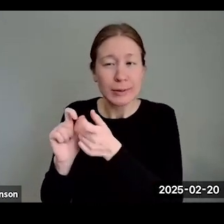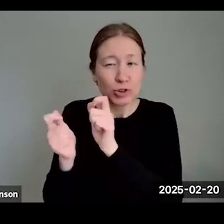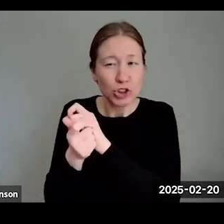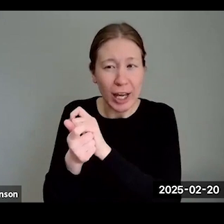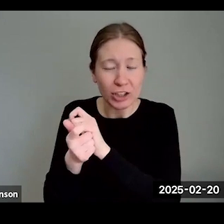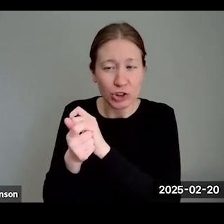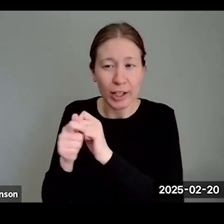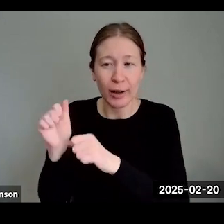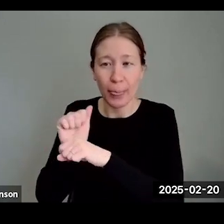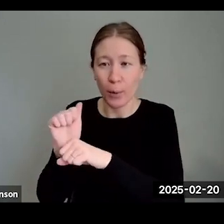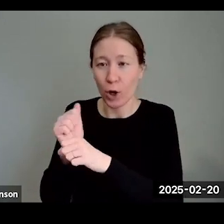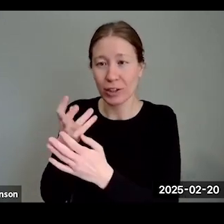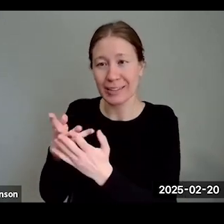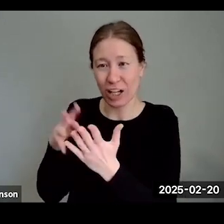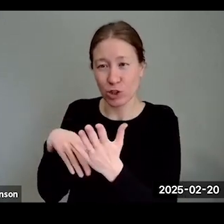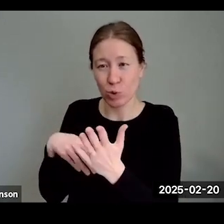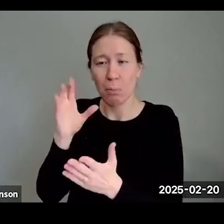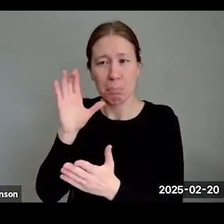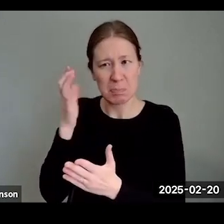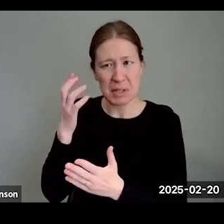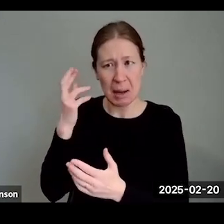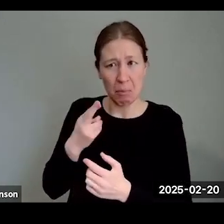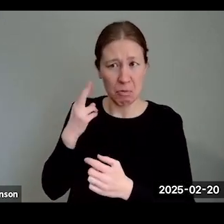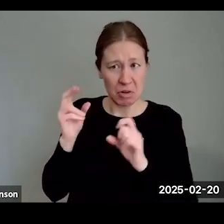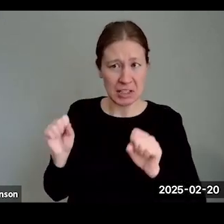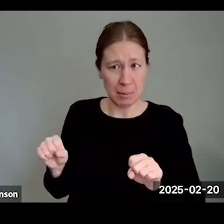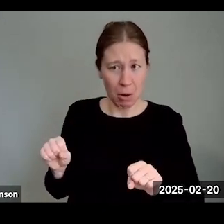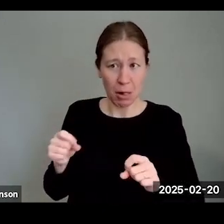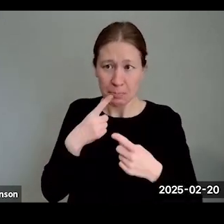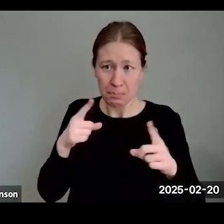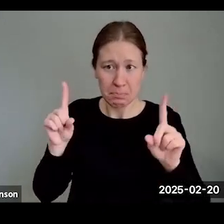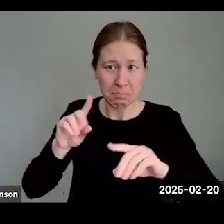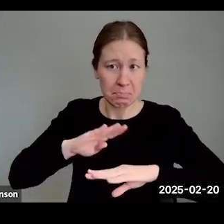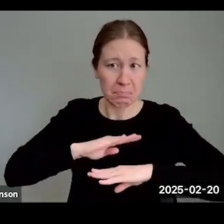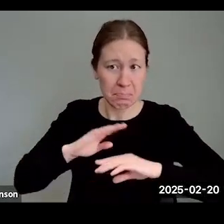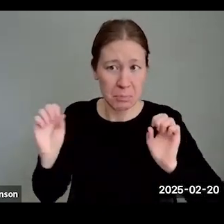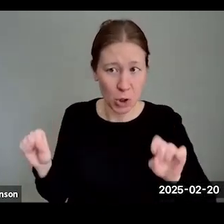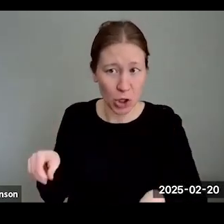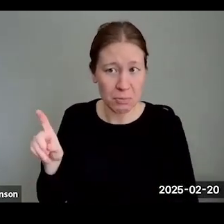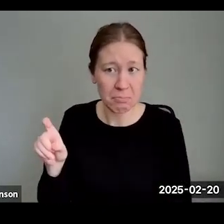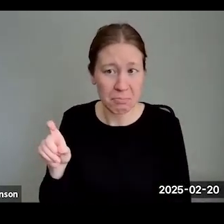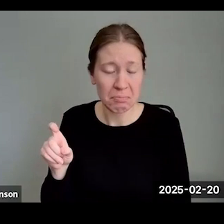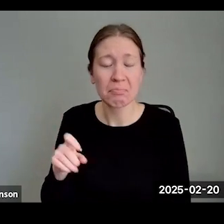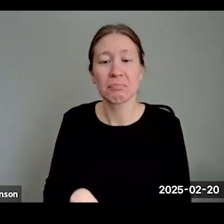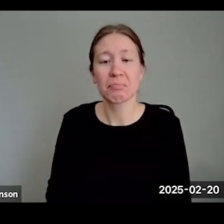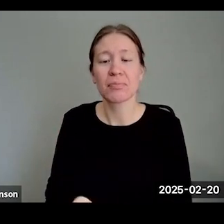seem reasonable on its face? So given, the information that the employee has shared